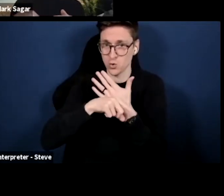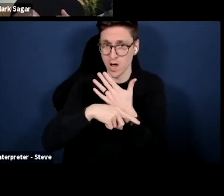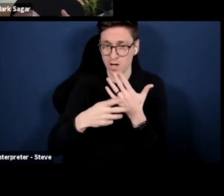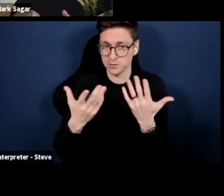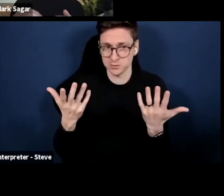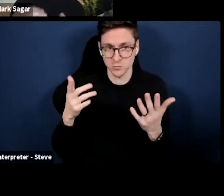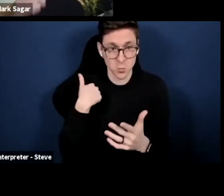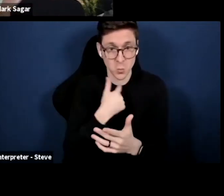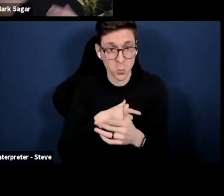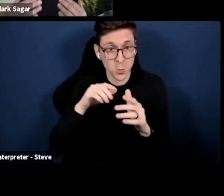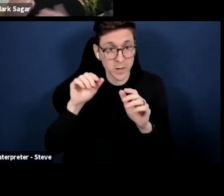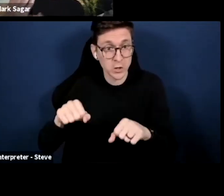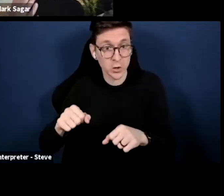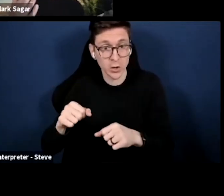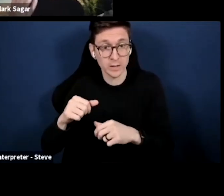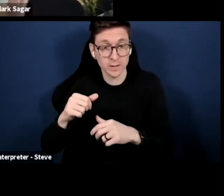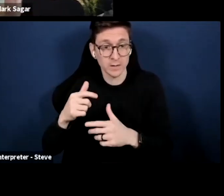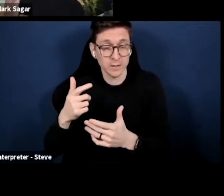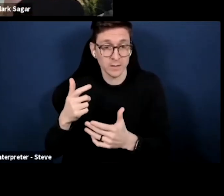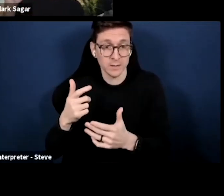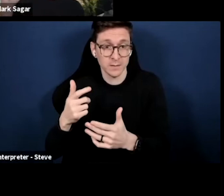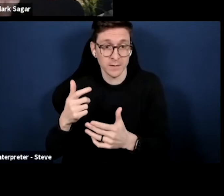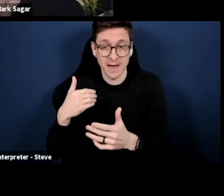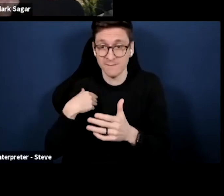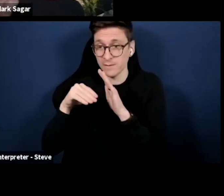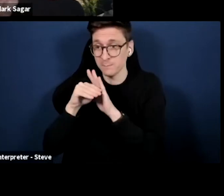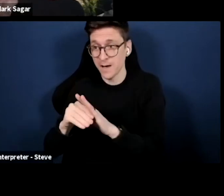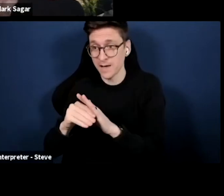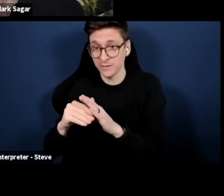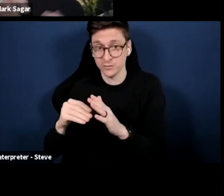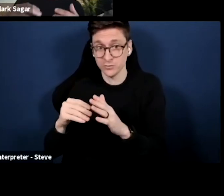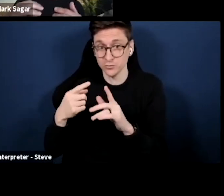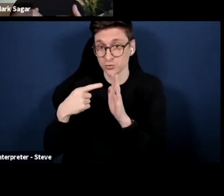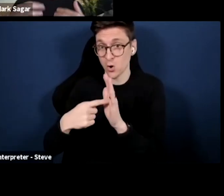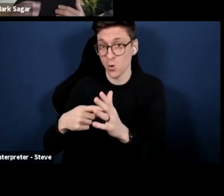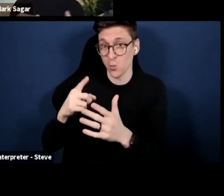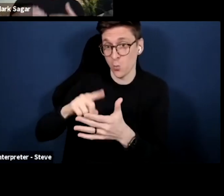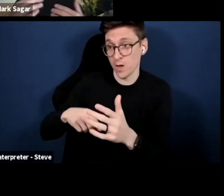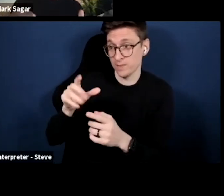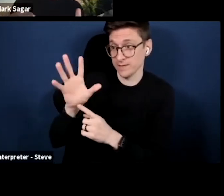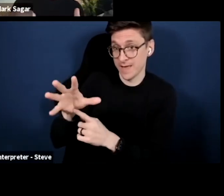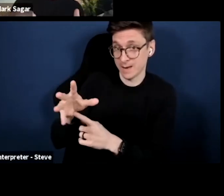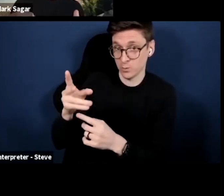example when it's processing what the camera is seeing then in order to make it real time